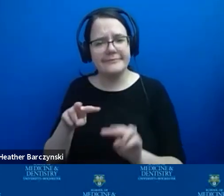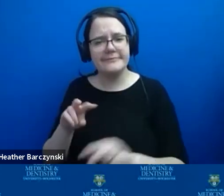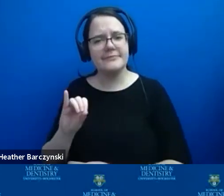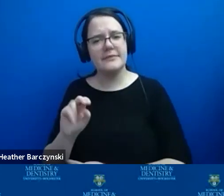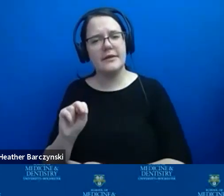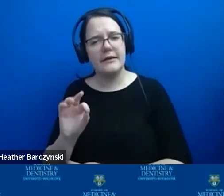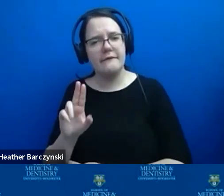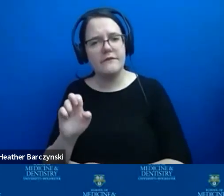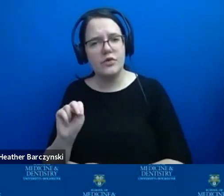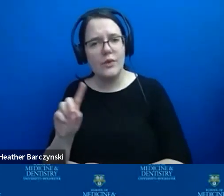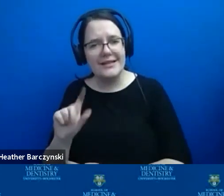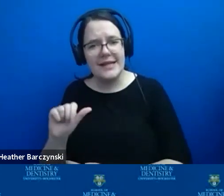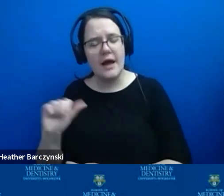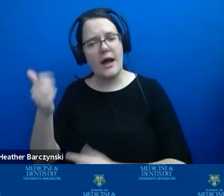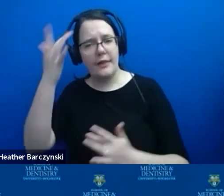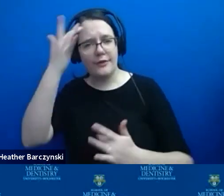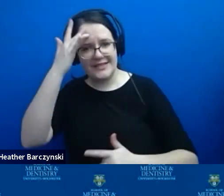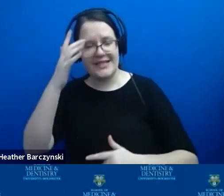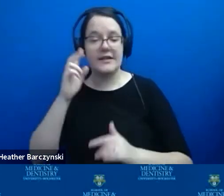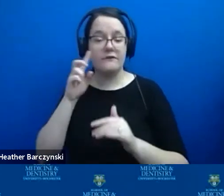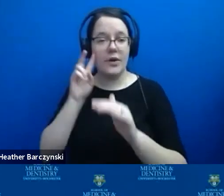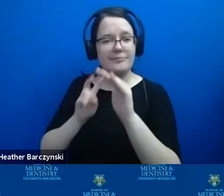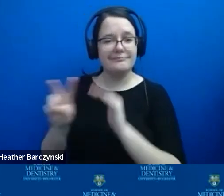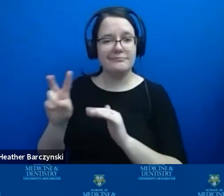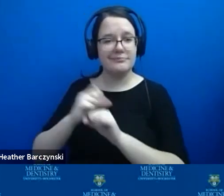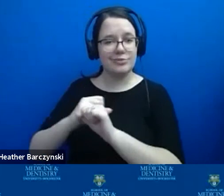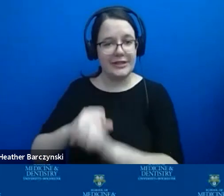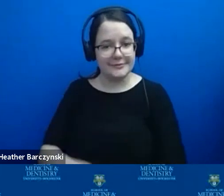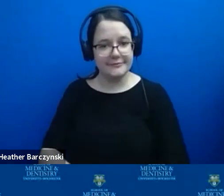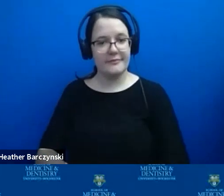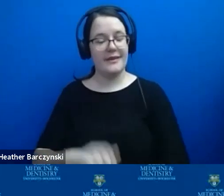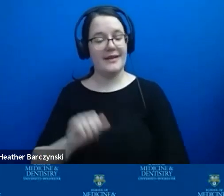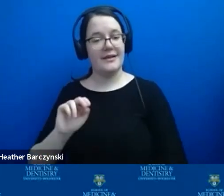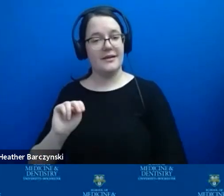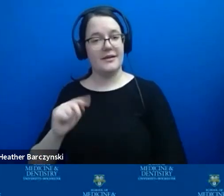predict what we expect to be protective and it's important to point out that other than pfizer none